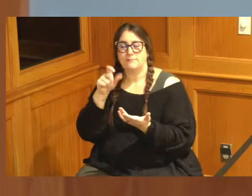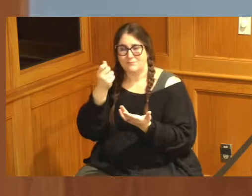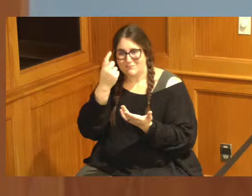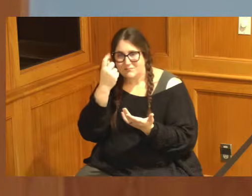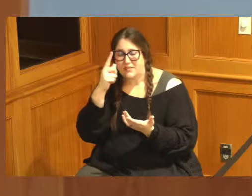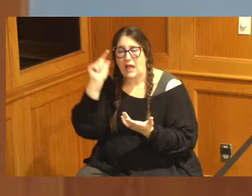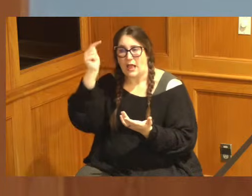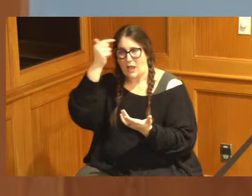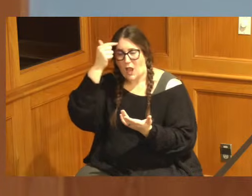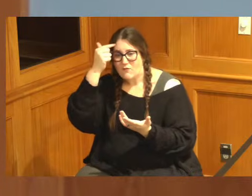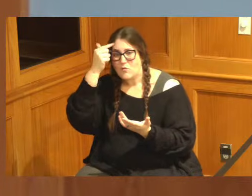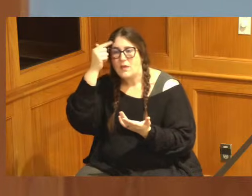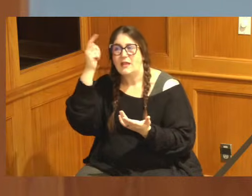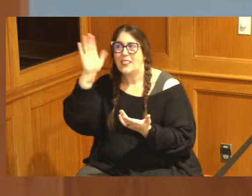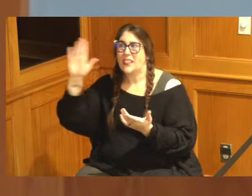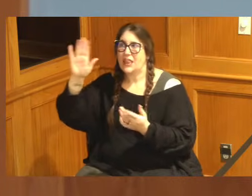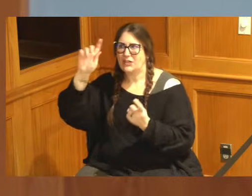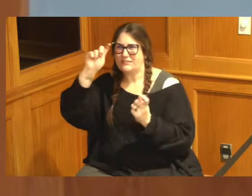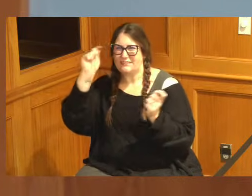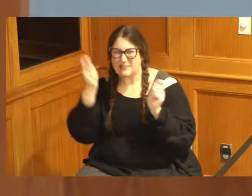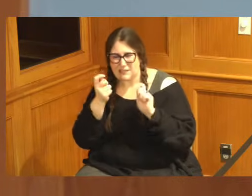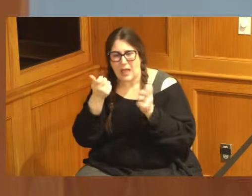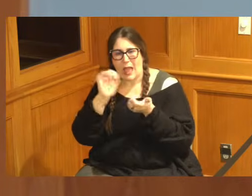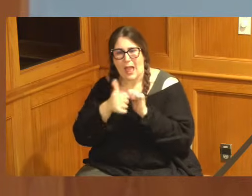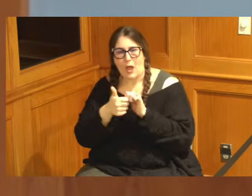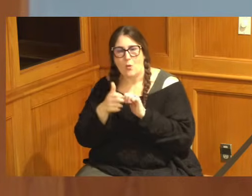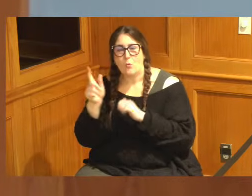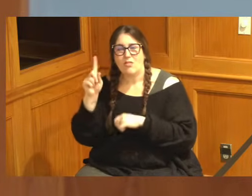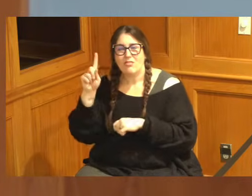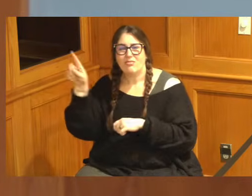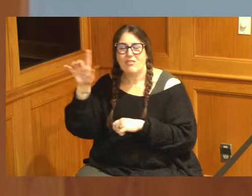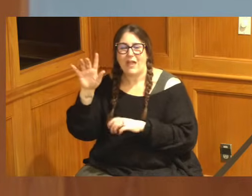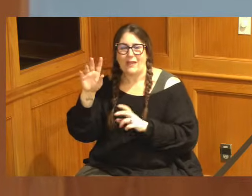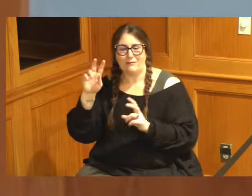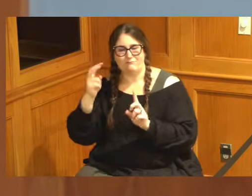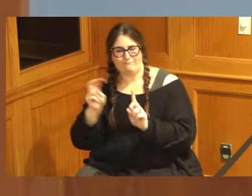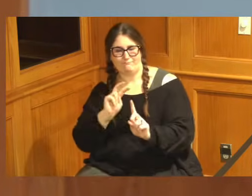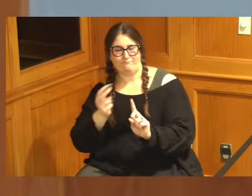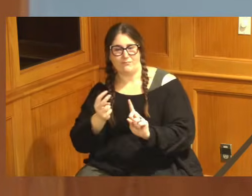they're looking at vaccines, but really the public health message has not shifted and that is to talk